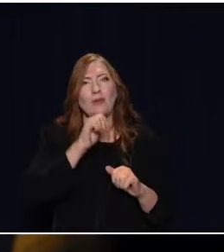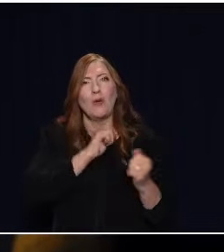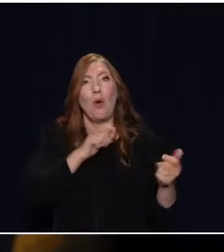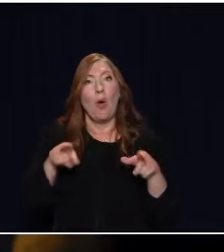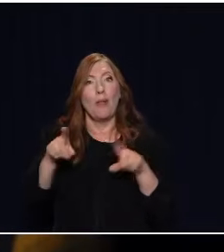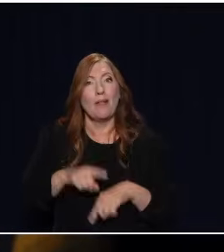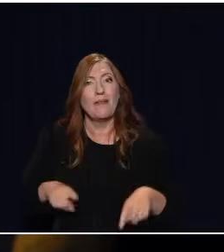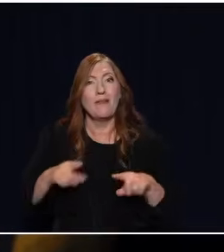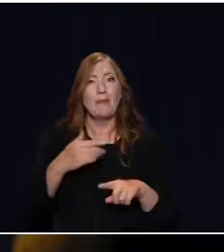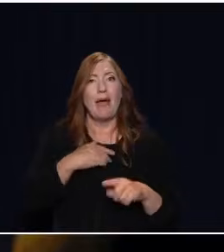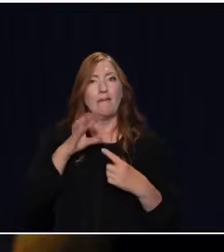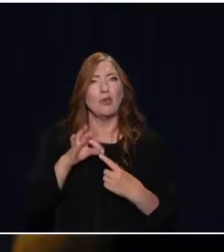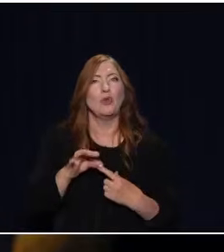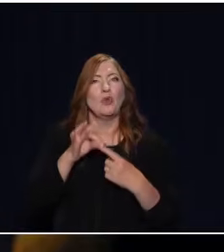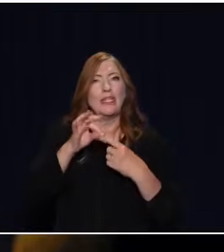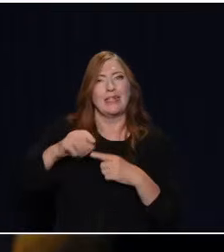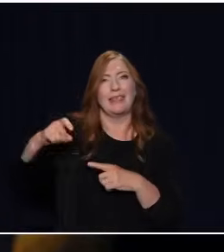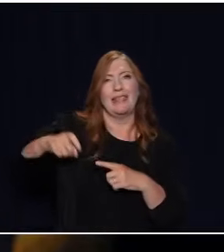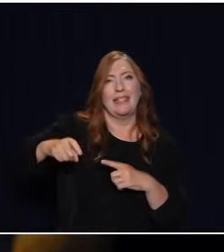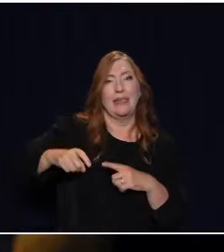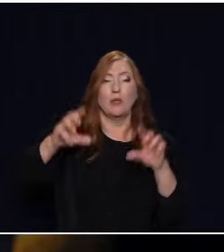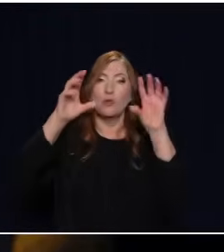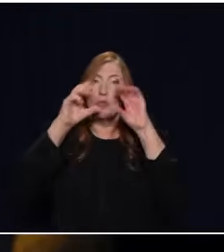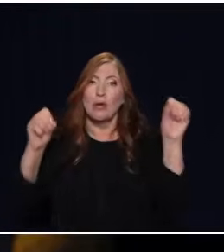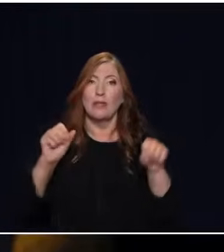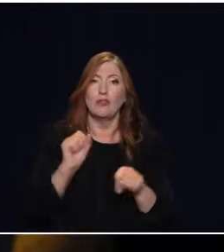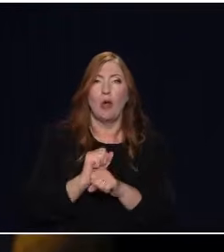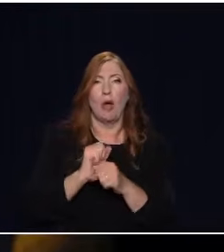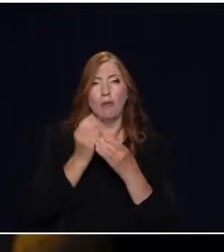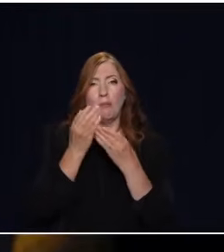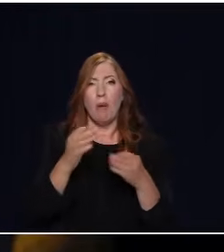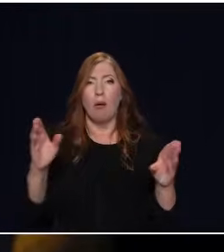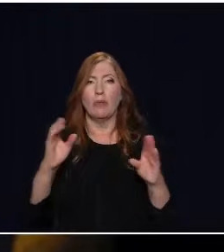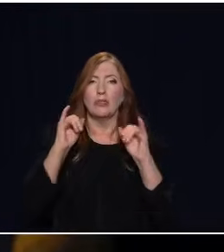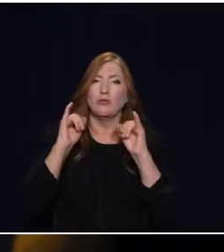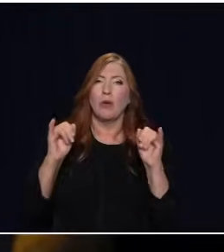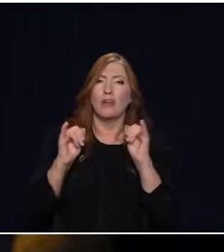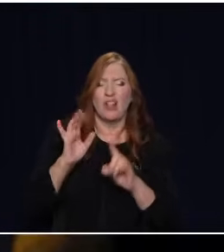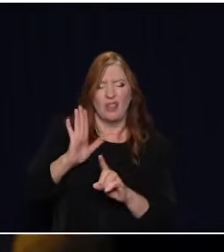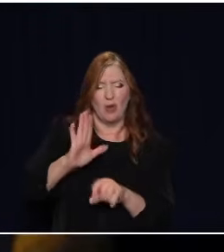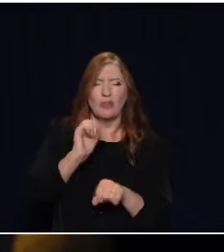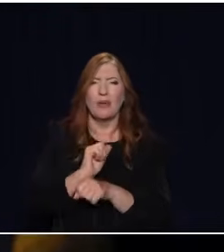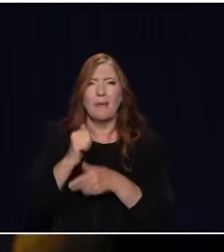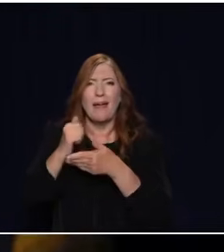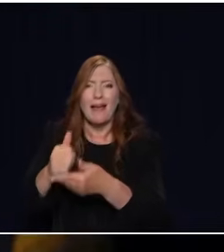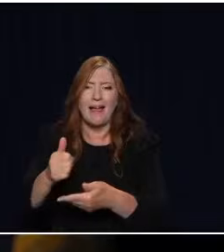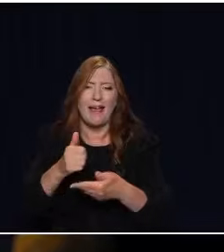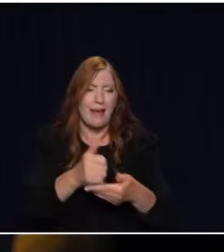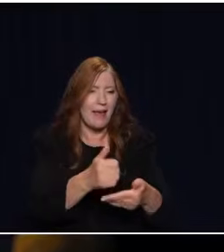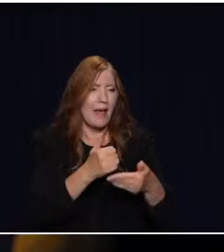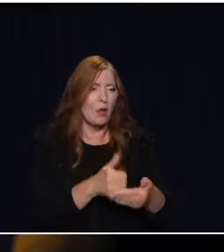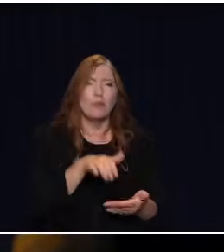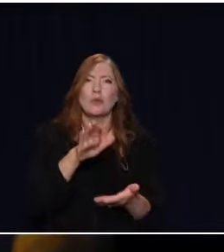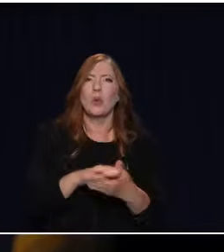TO SUPERINTENDENTS AND EDUCATORS IN ALL PARTS OF ARIZONA, THEY ALL HAVE UNIQUE NEEDS. AND SO THE JOB OF THE